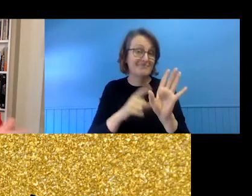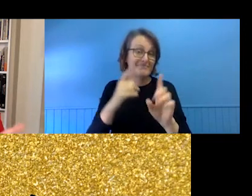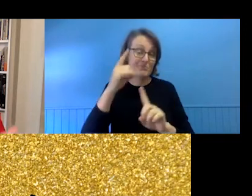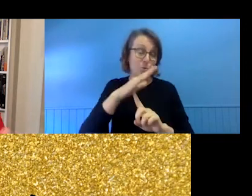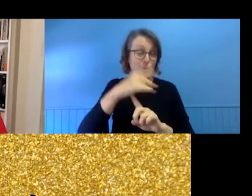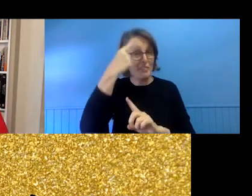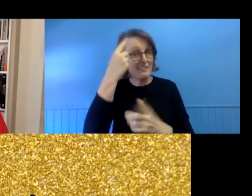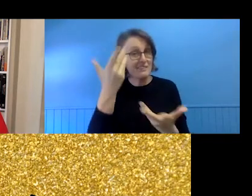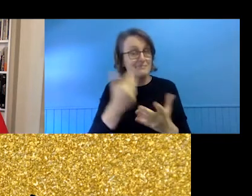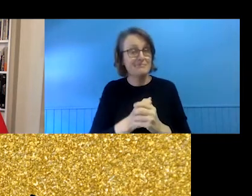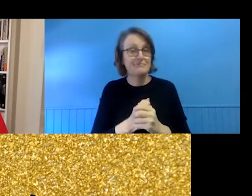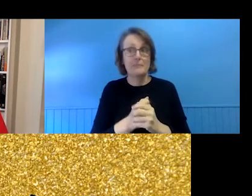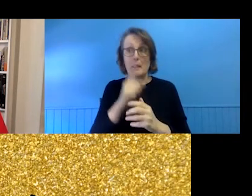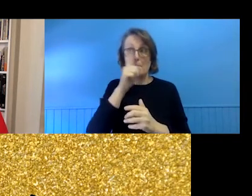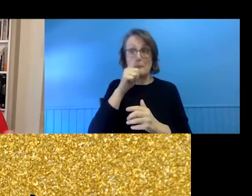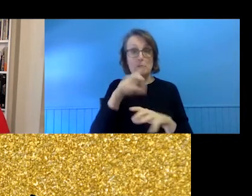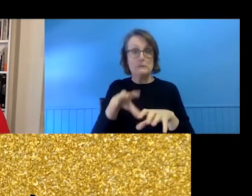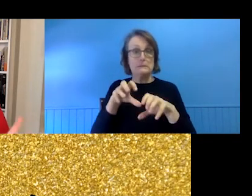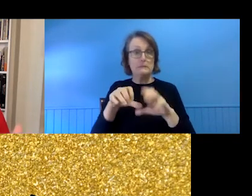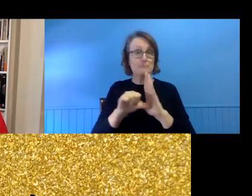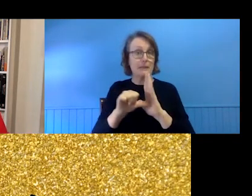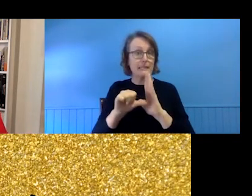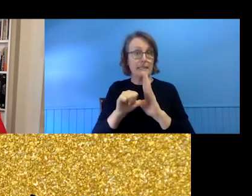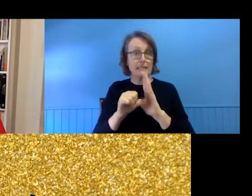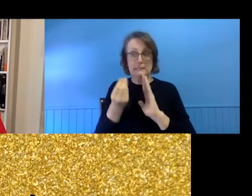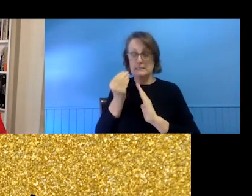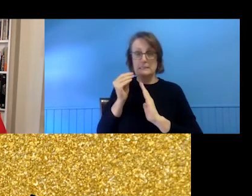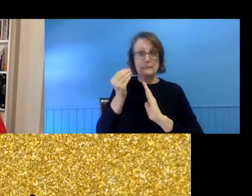As people have less money, they'll be more choosyer about where to put